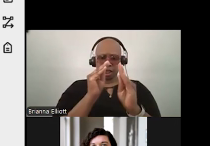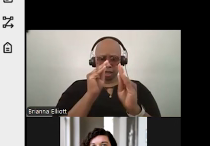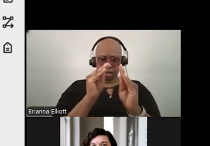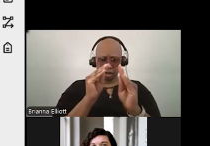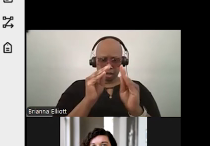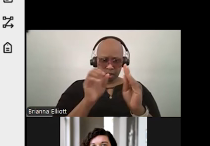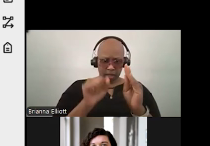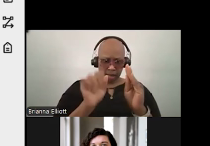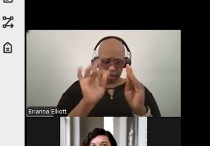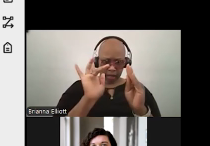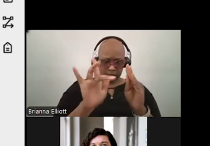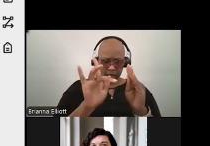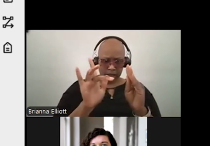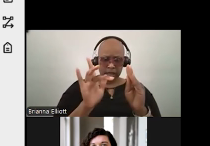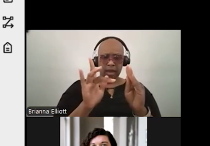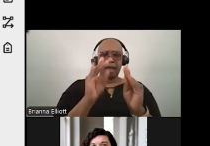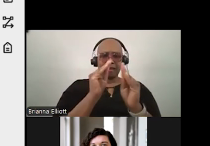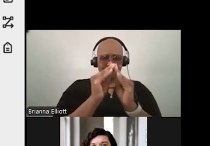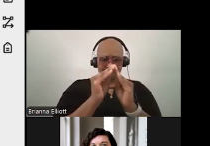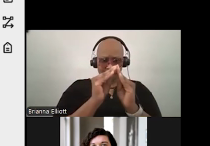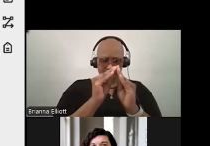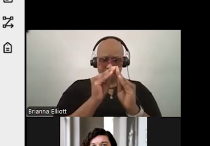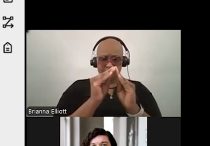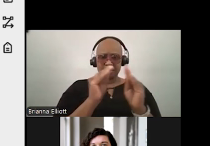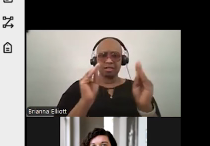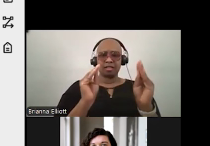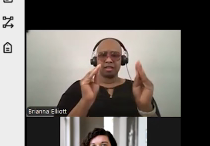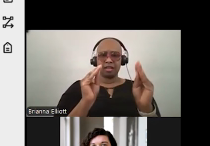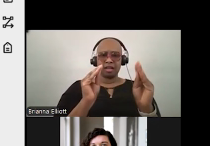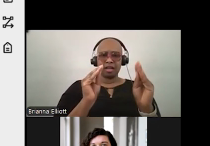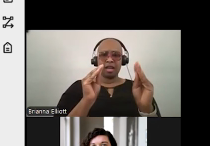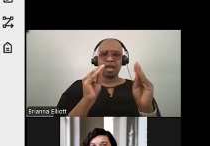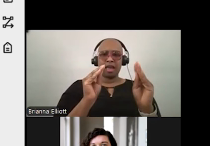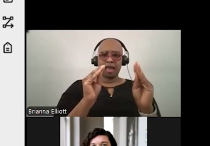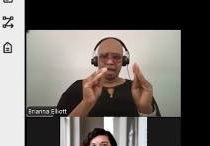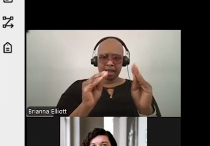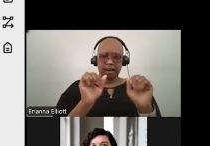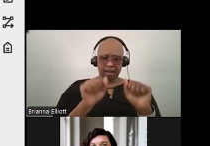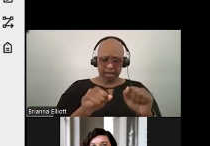going to let me go through all of these um all of seven of these issues at one time. I don't